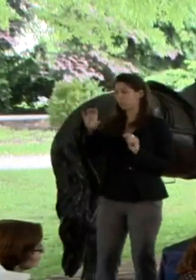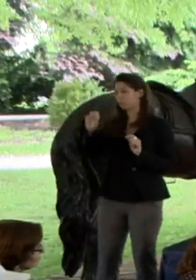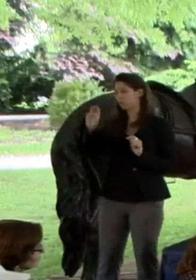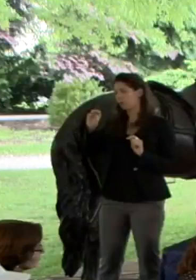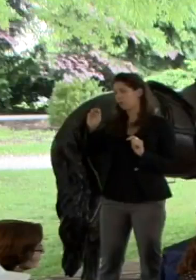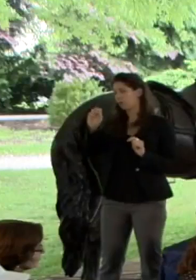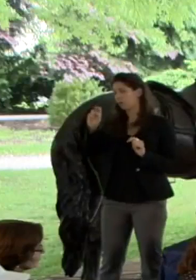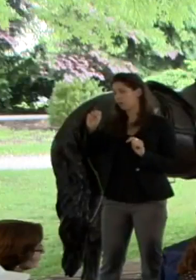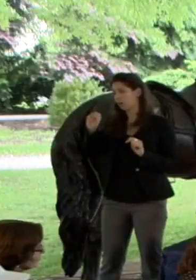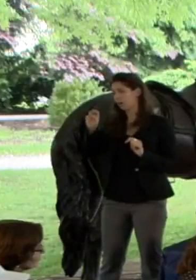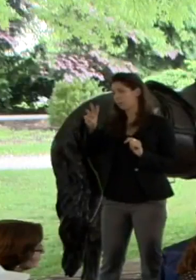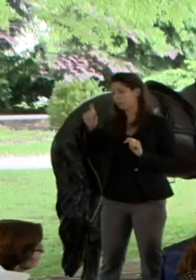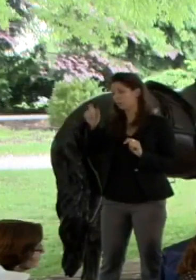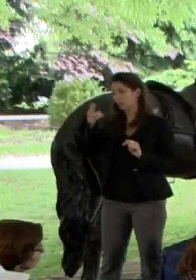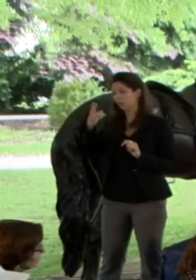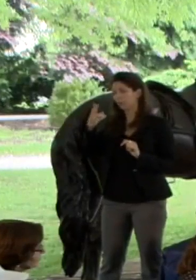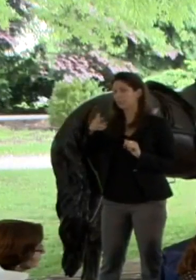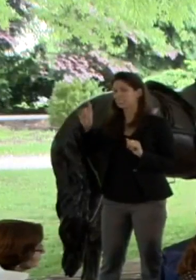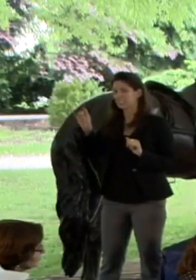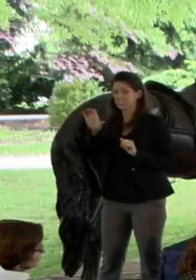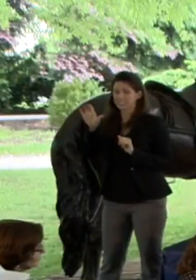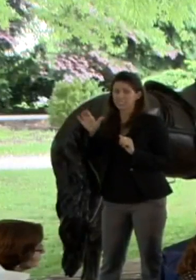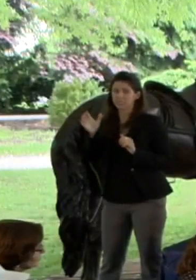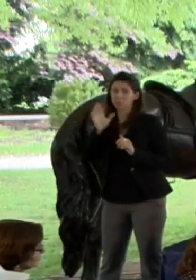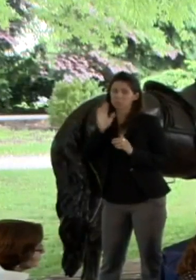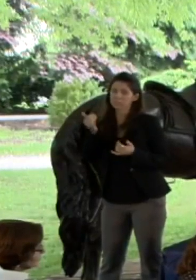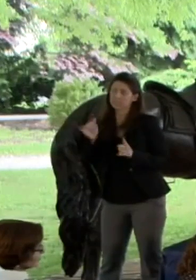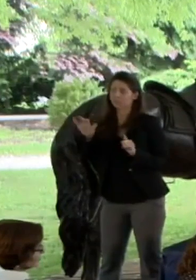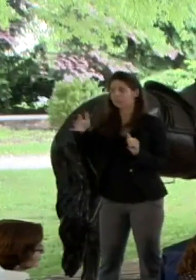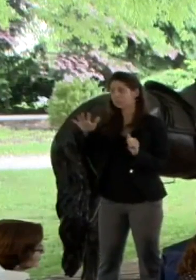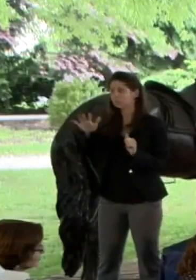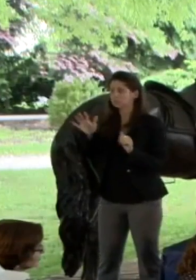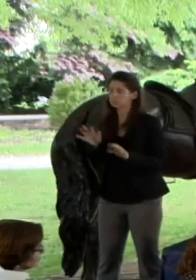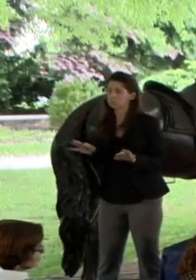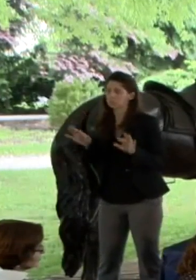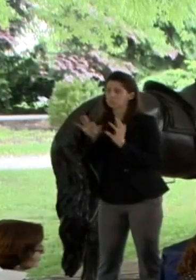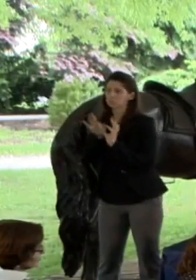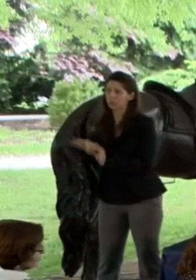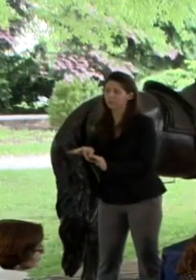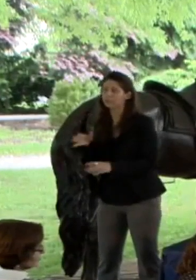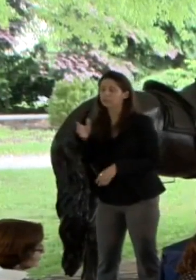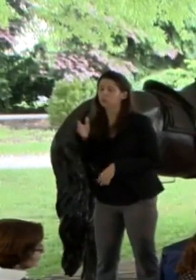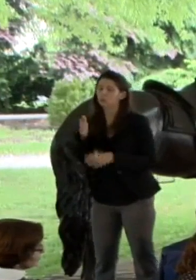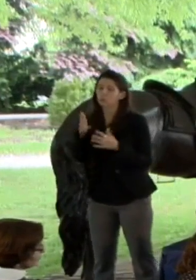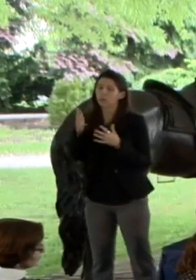OF DOUGLASS AFTER FREDERICK DOUGLASS WHO RESIDED IN OUR CITY